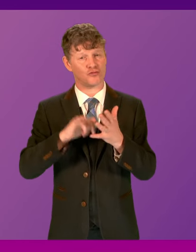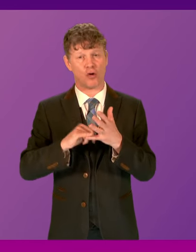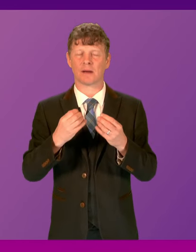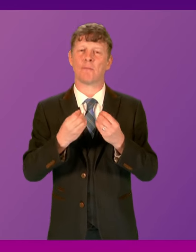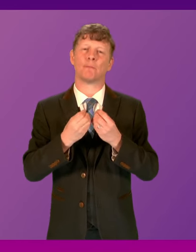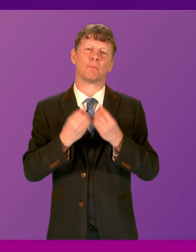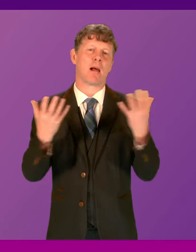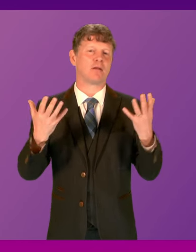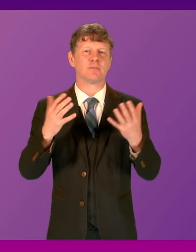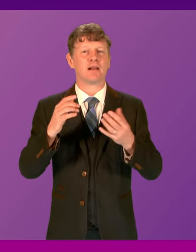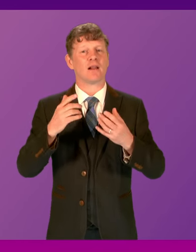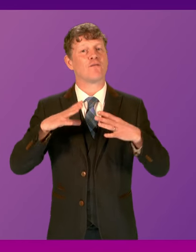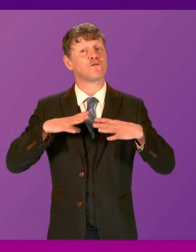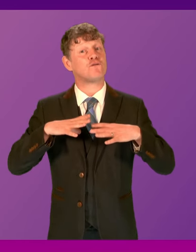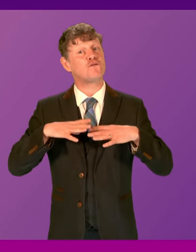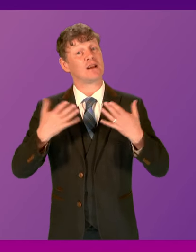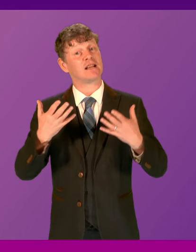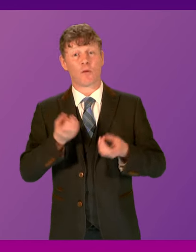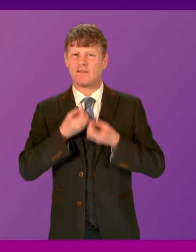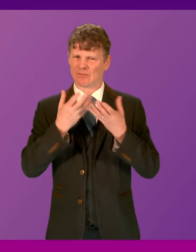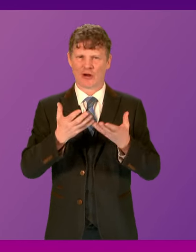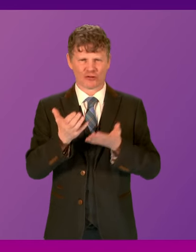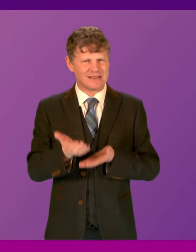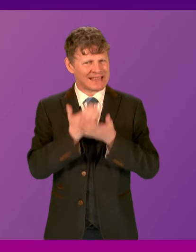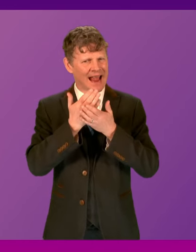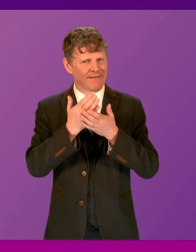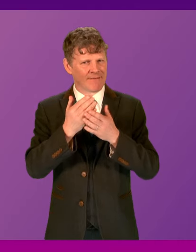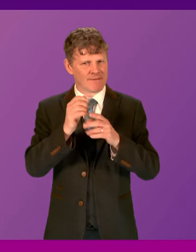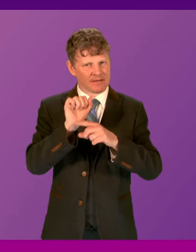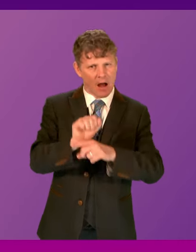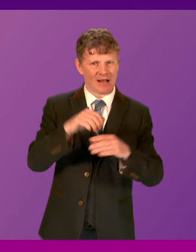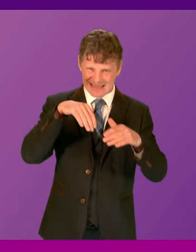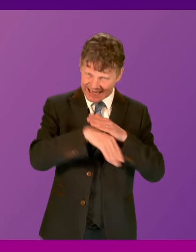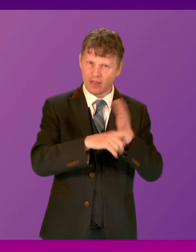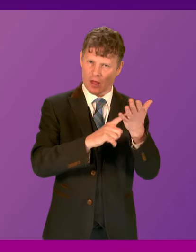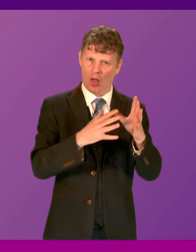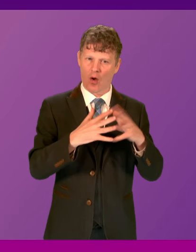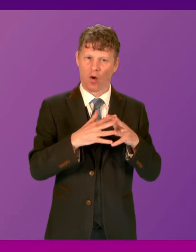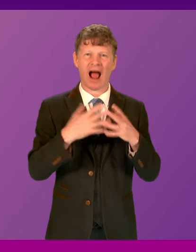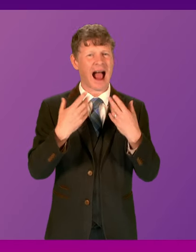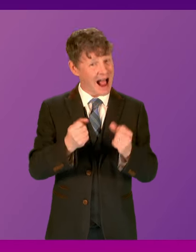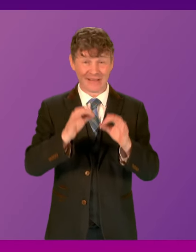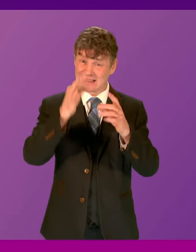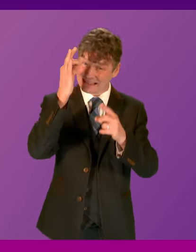expression safeguards in the law. There is an explicit freedom of expression safeguard